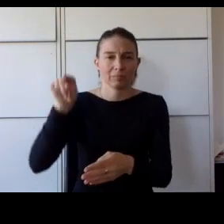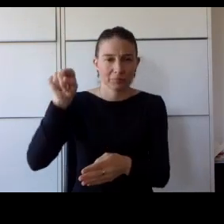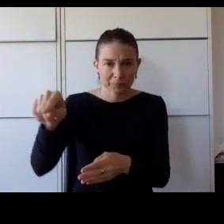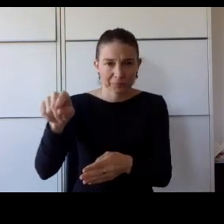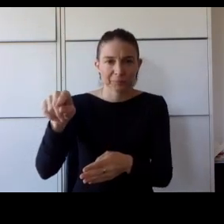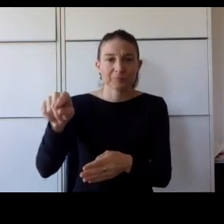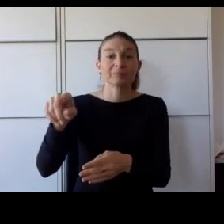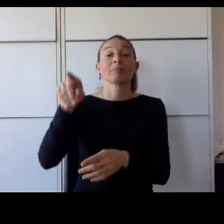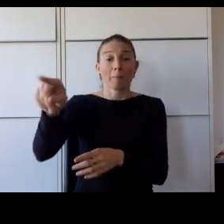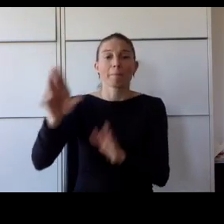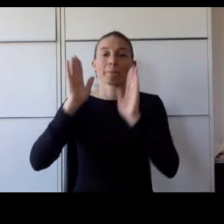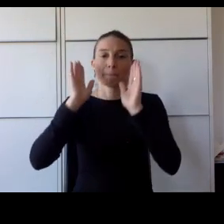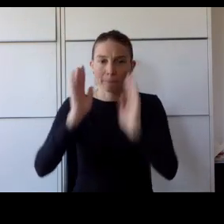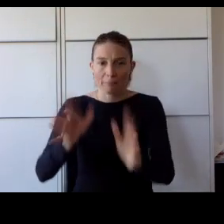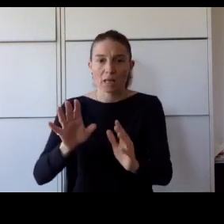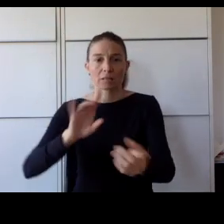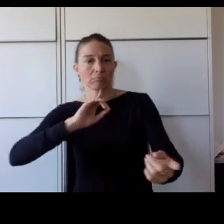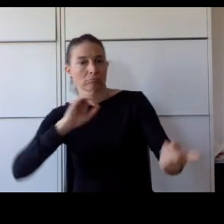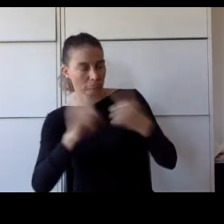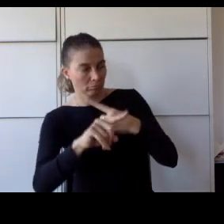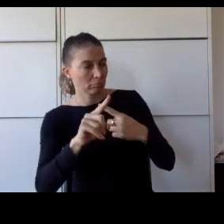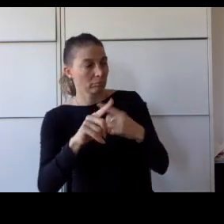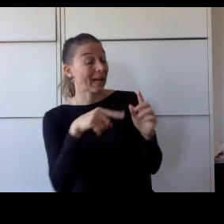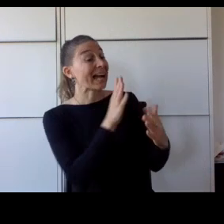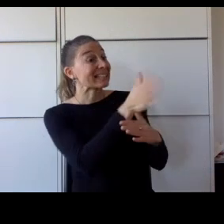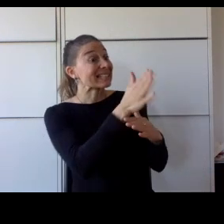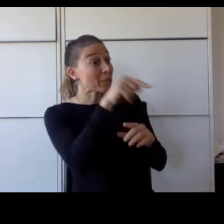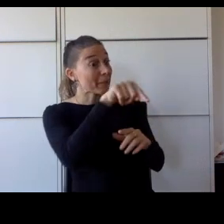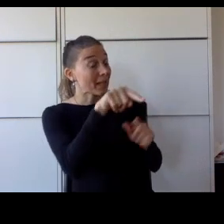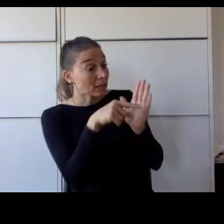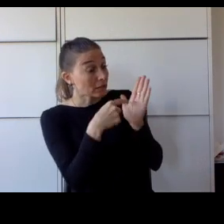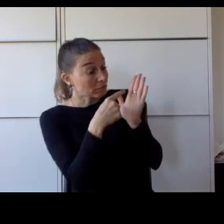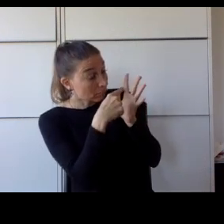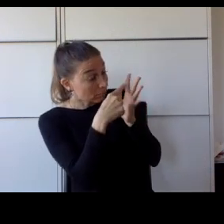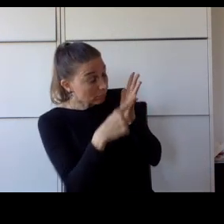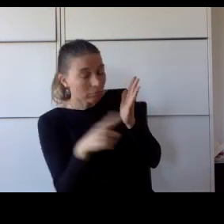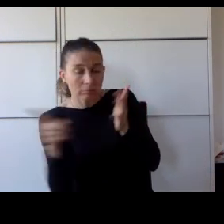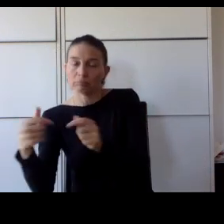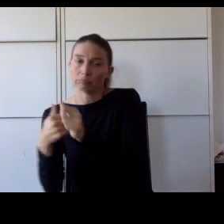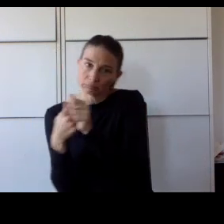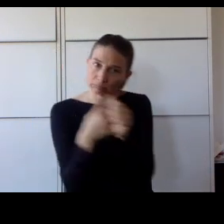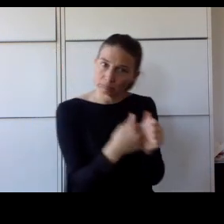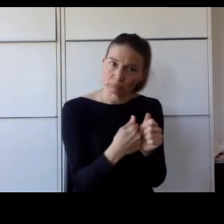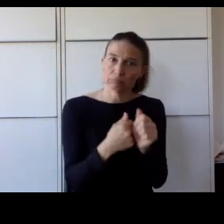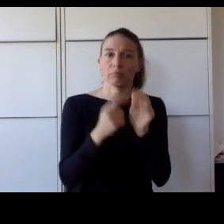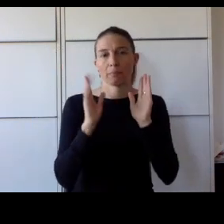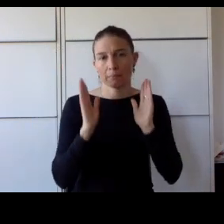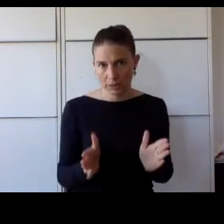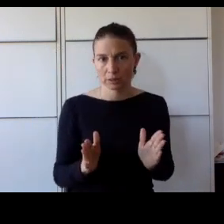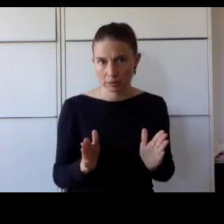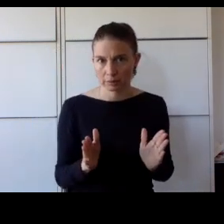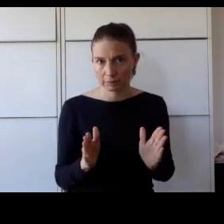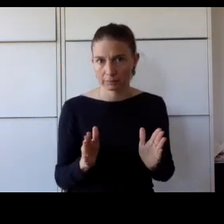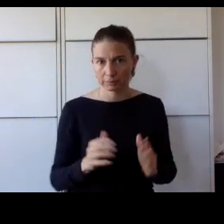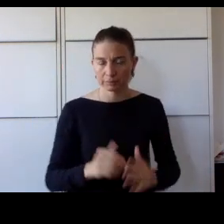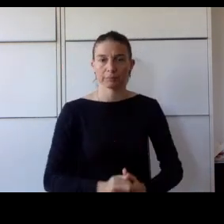that they comply with the requirements regarding accessibility for PSAPs, that are laid down in the European Accessibility Act.